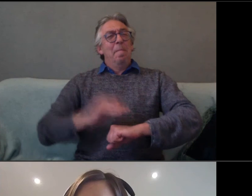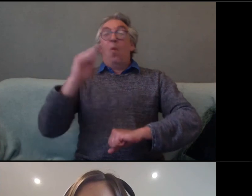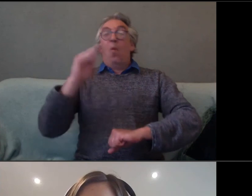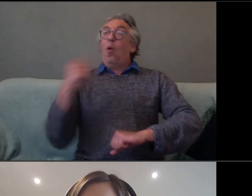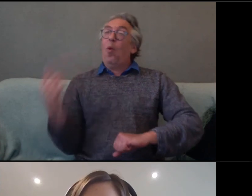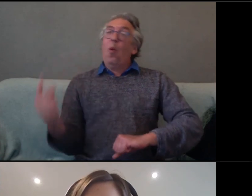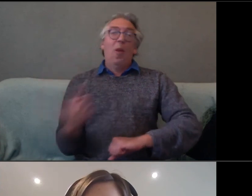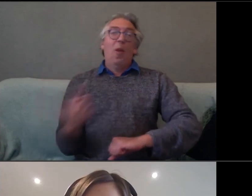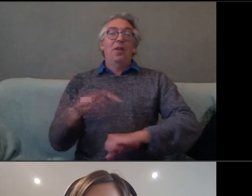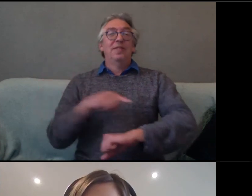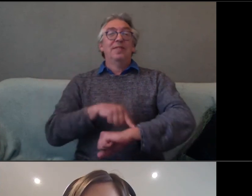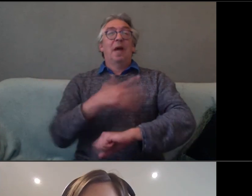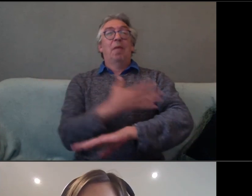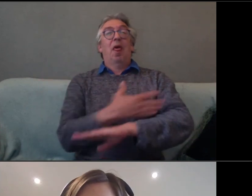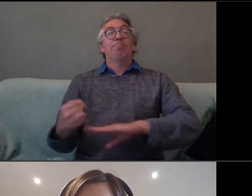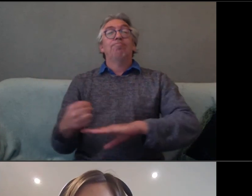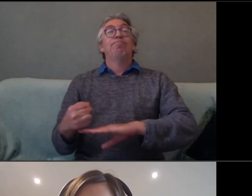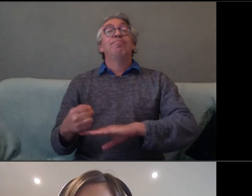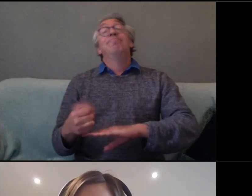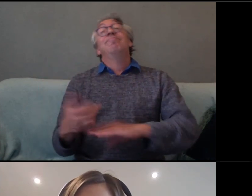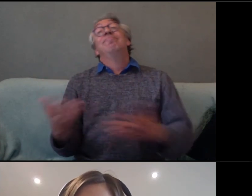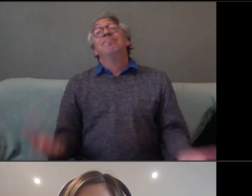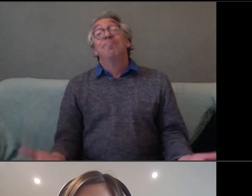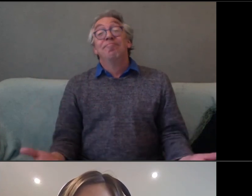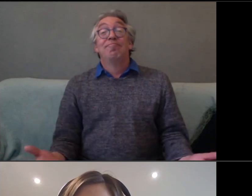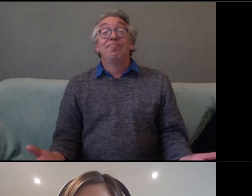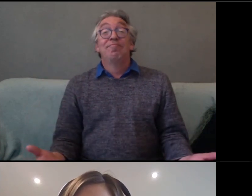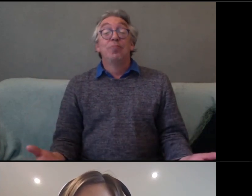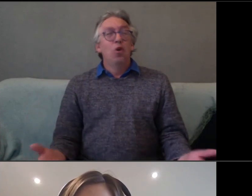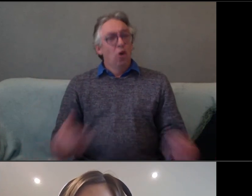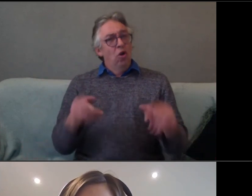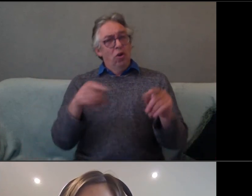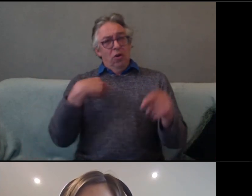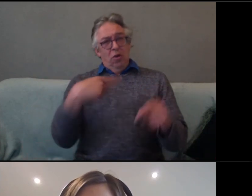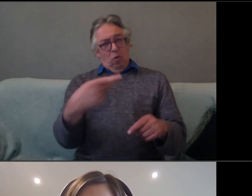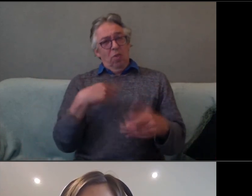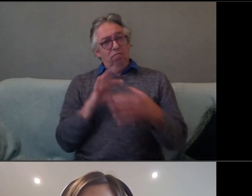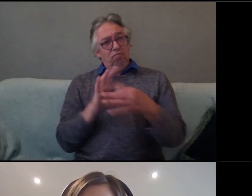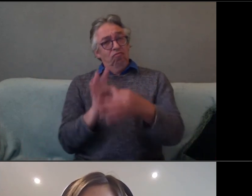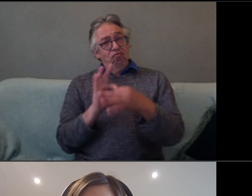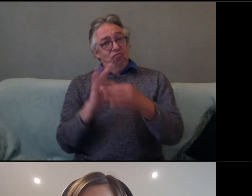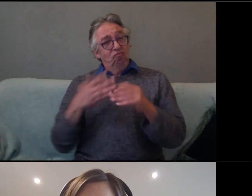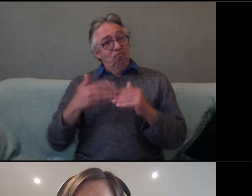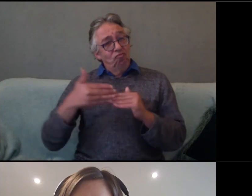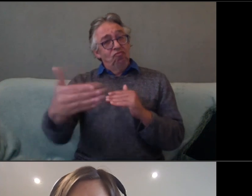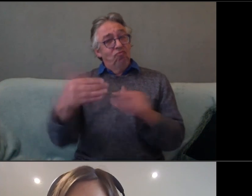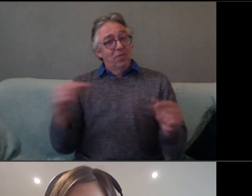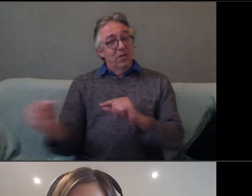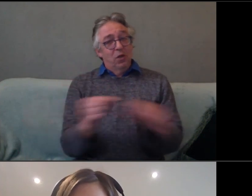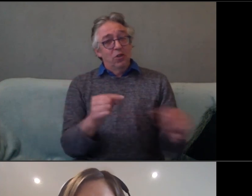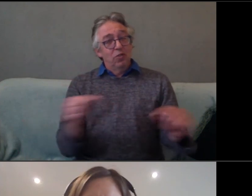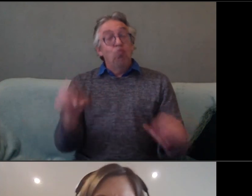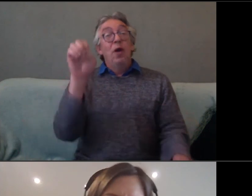Let's keep discussing and I'm sure EDF will inform us about the next webinars.